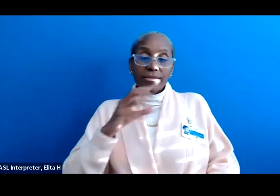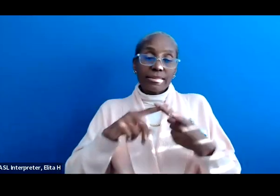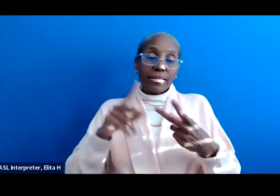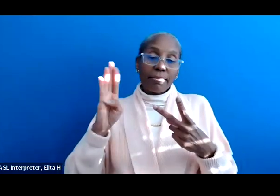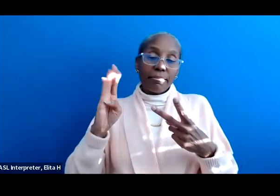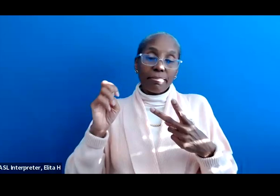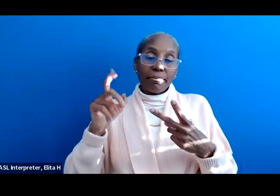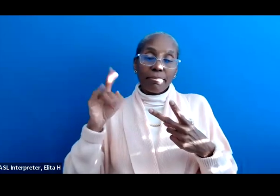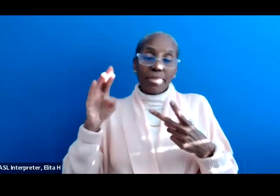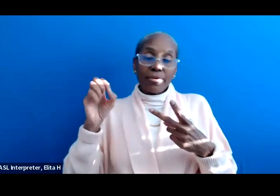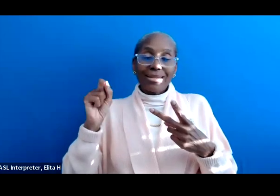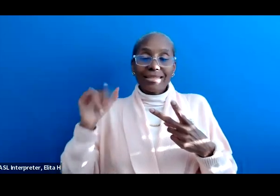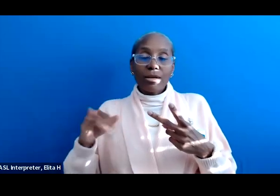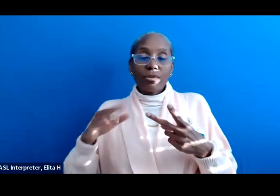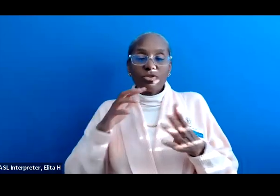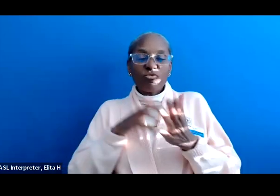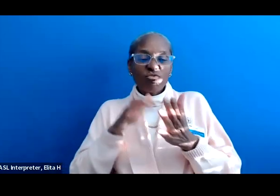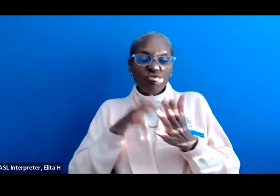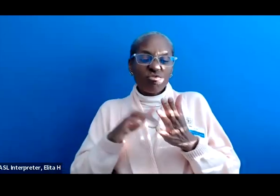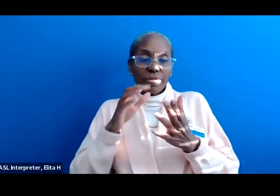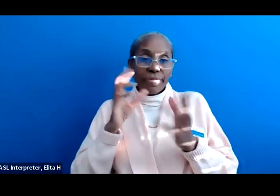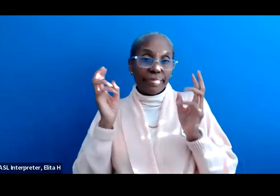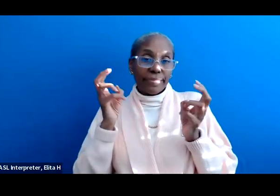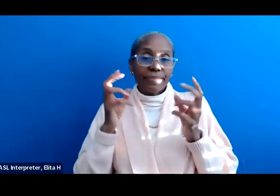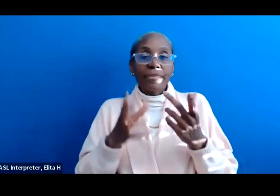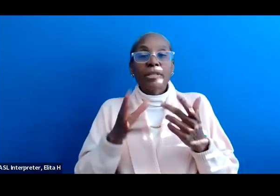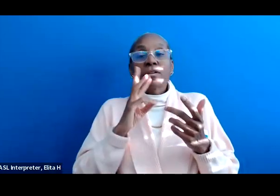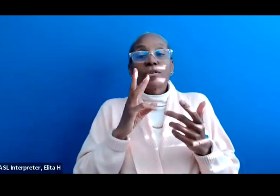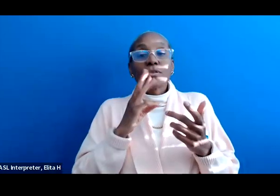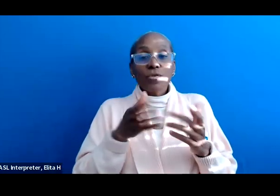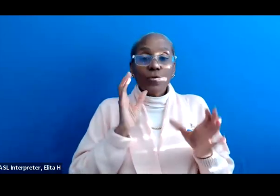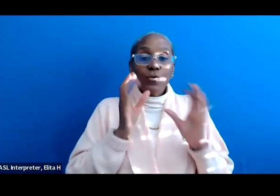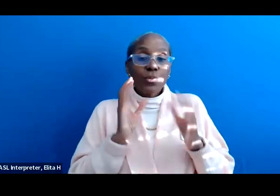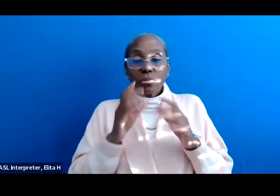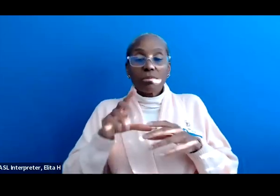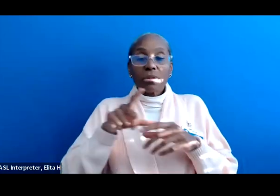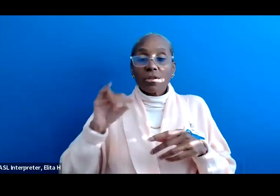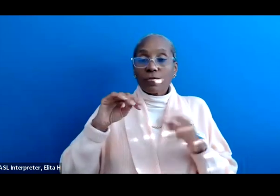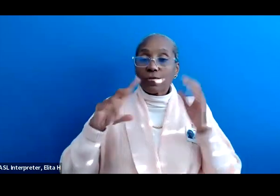You need to have a lot of roughage. You need to have that fluid in your body according to your bladder